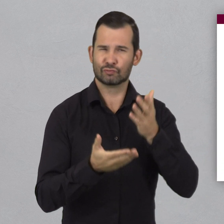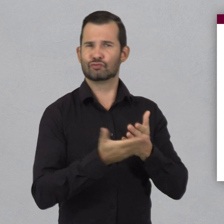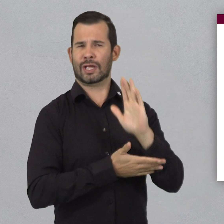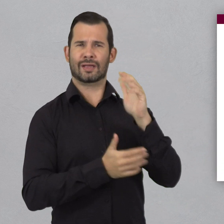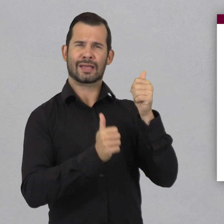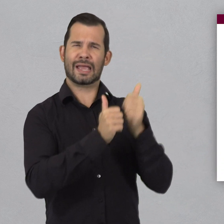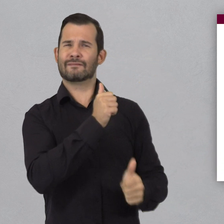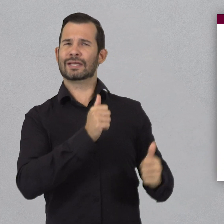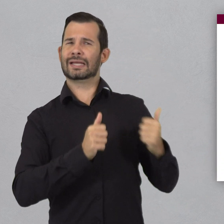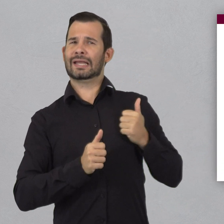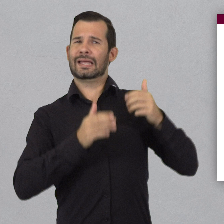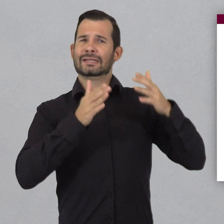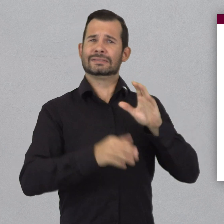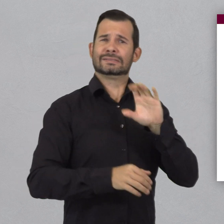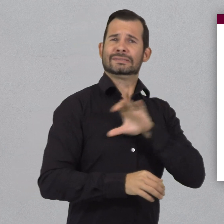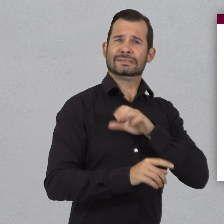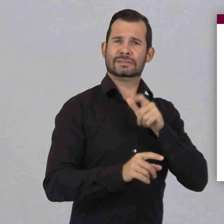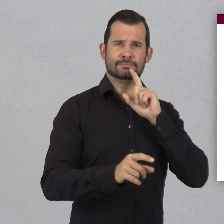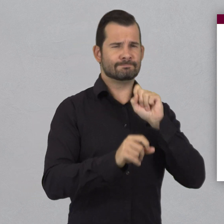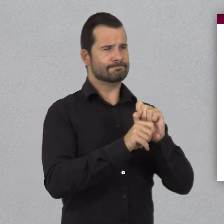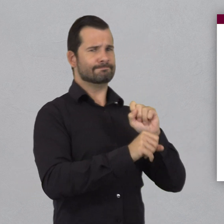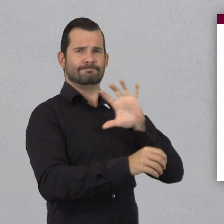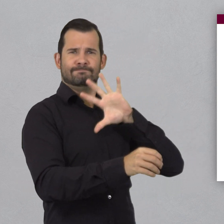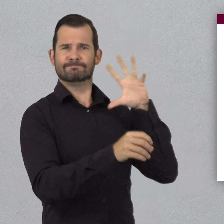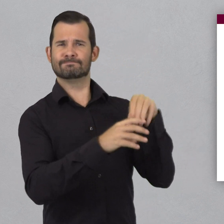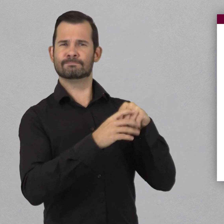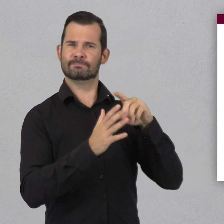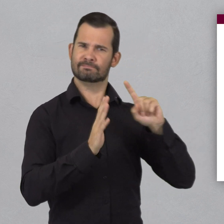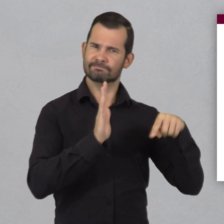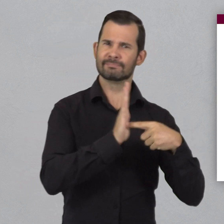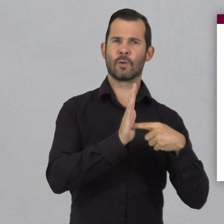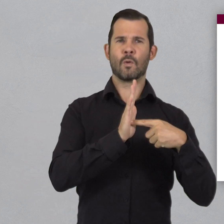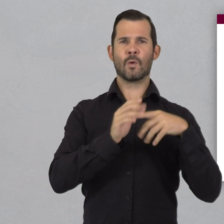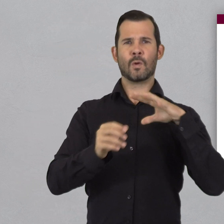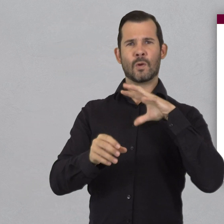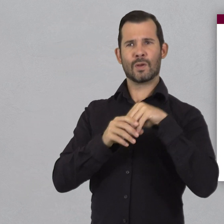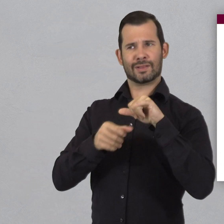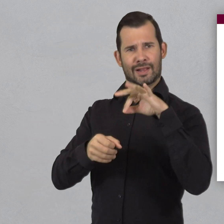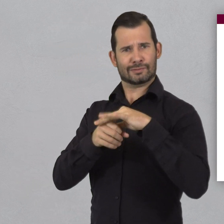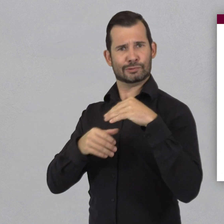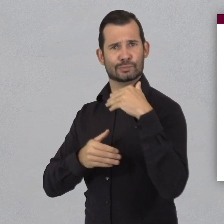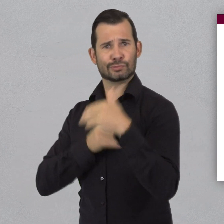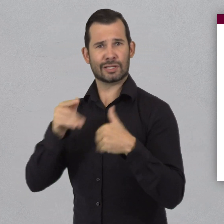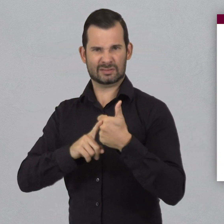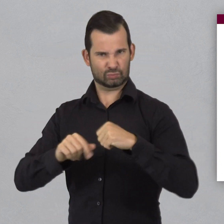The right of every Canadian citizen to play a meaningful role in the electoral process is